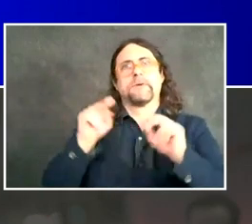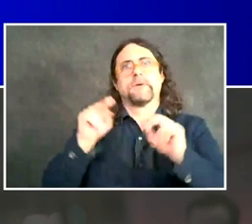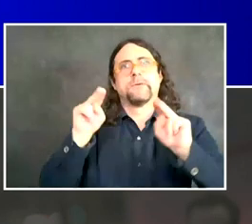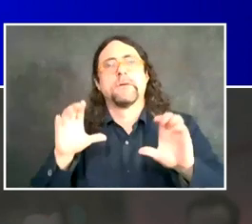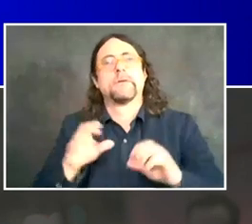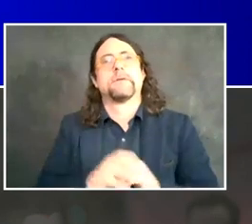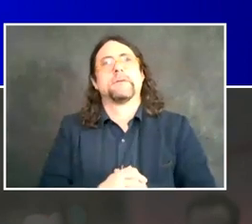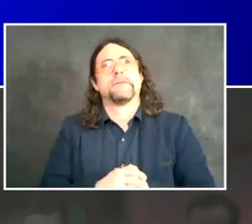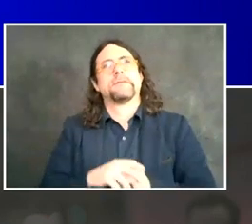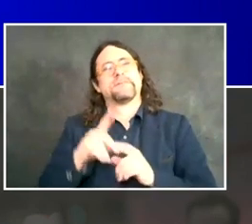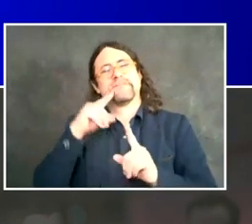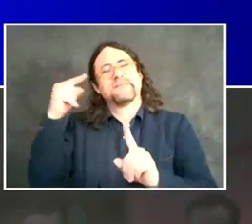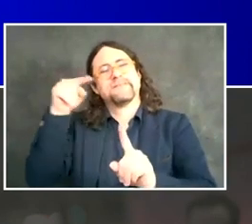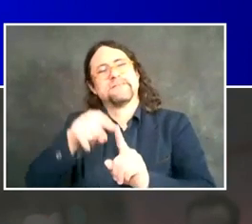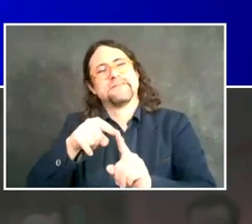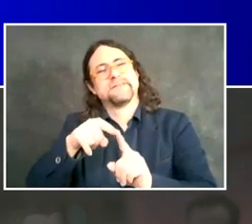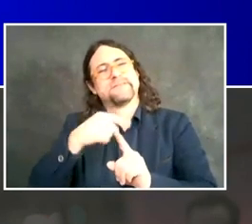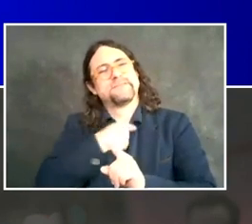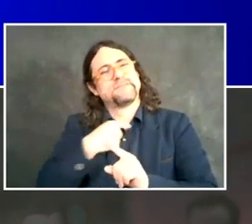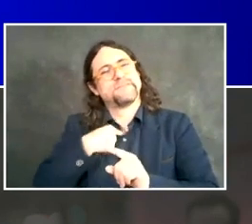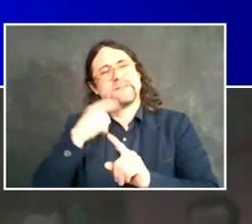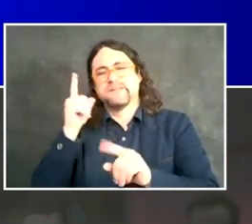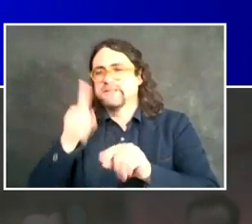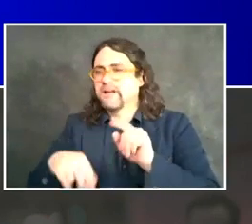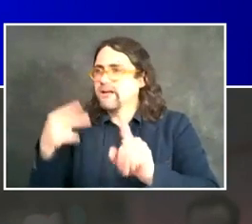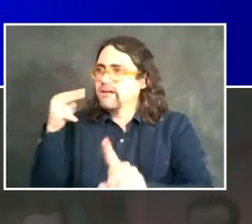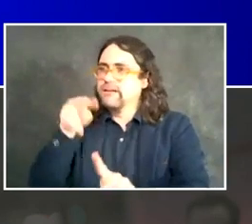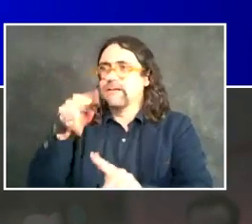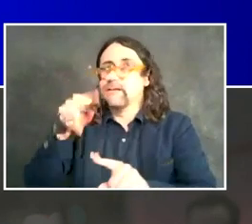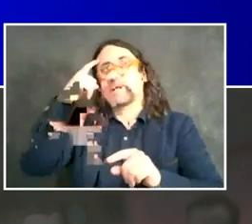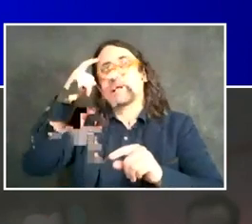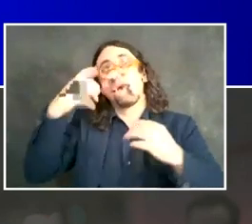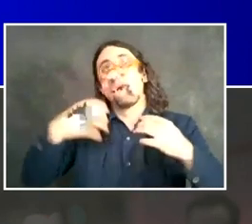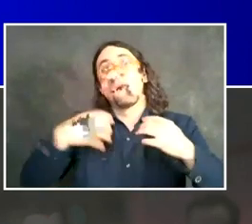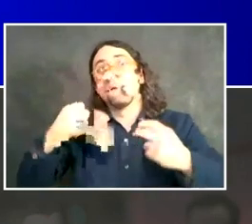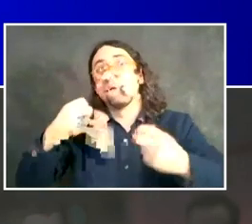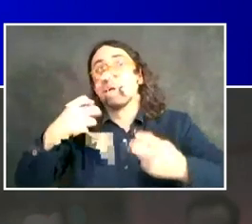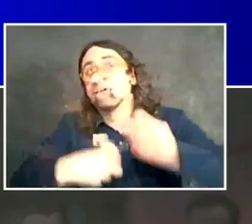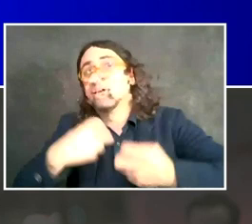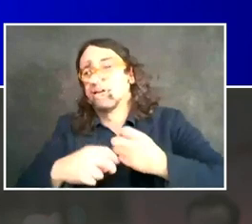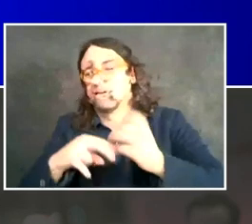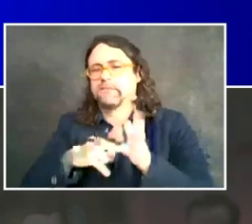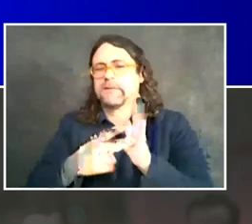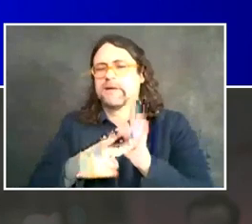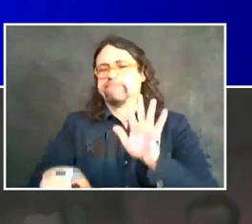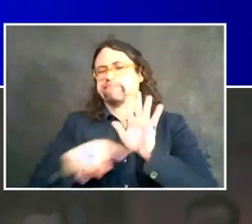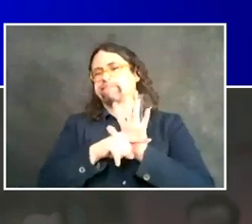TO BE THERE FOR EVERYONE WITH